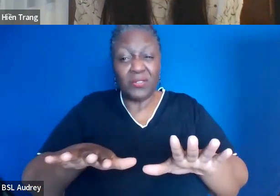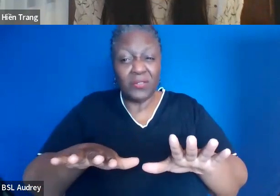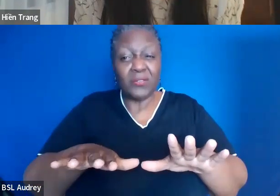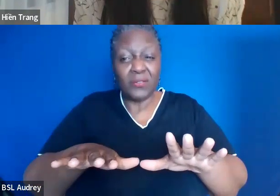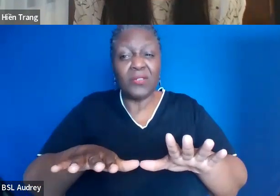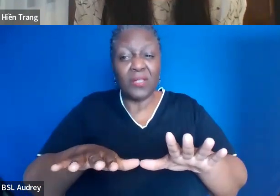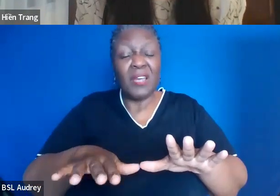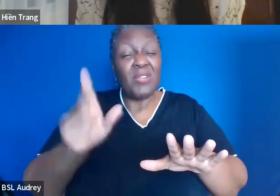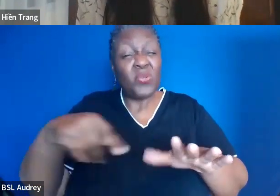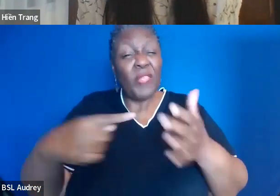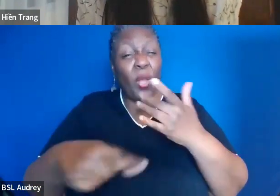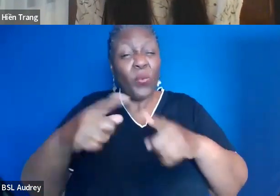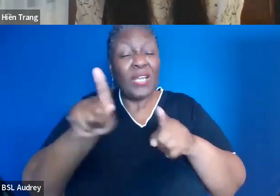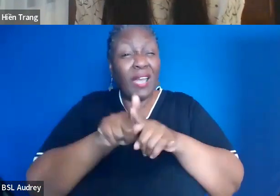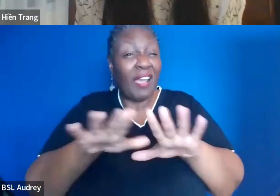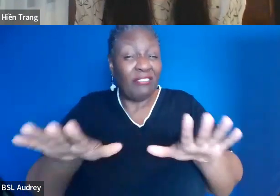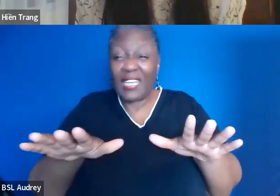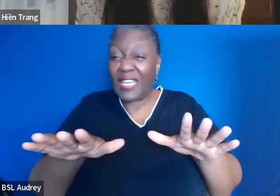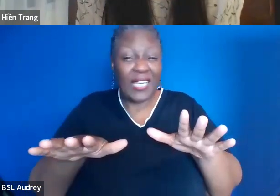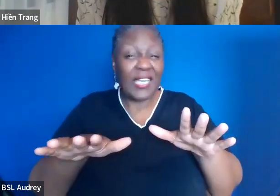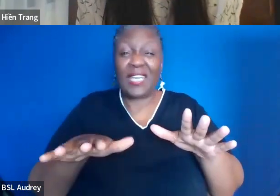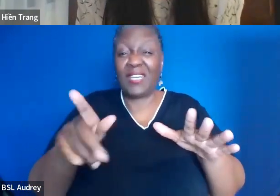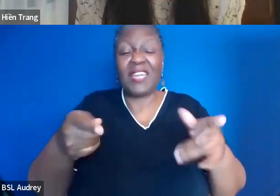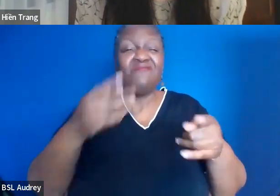other than pimples, bursting on my face and my chest?